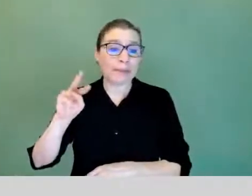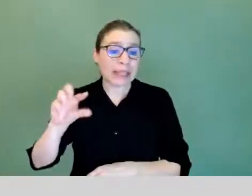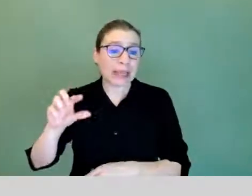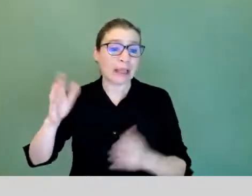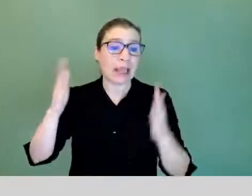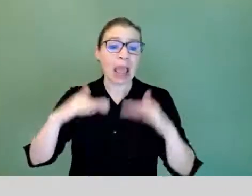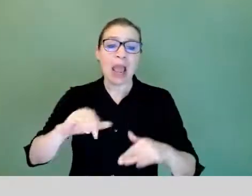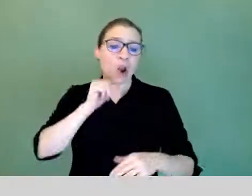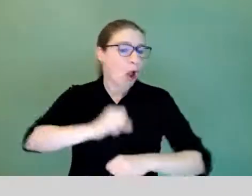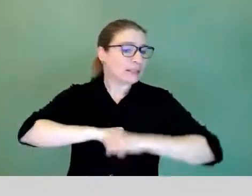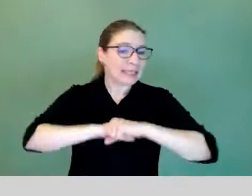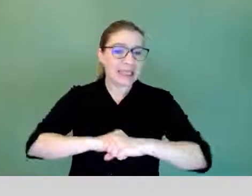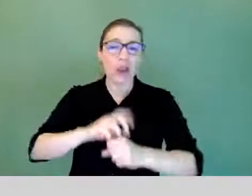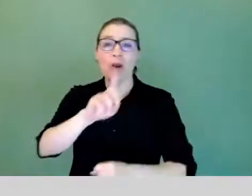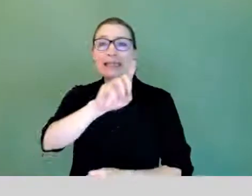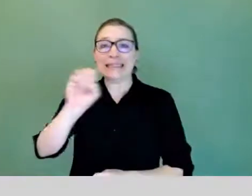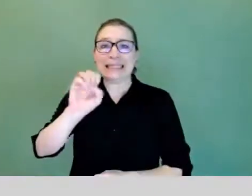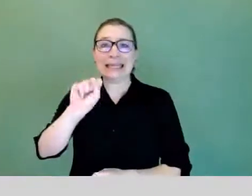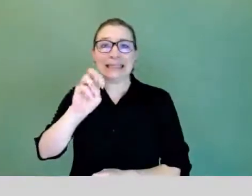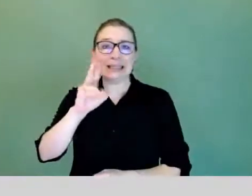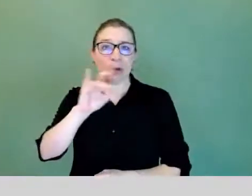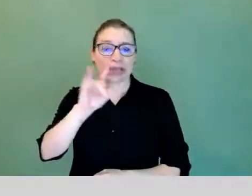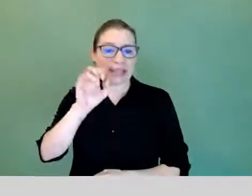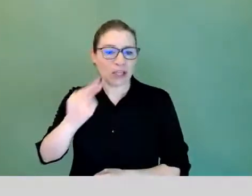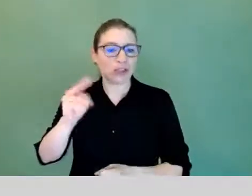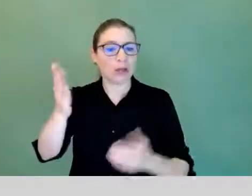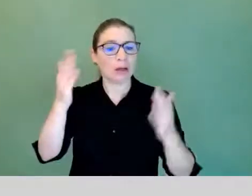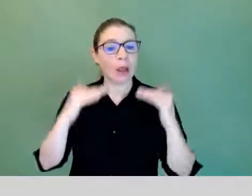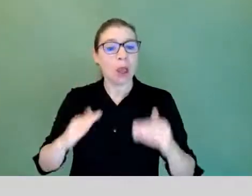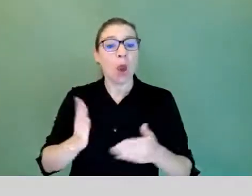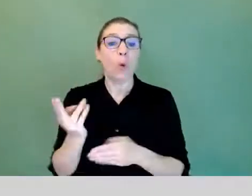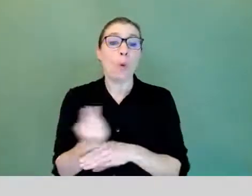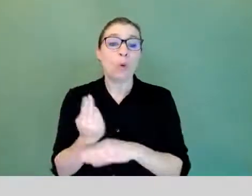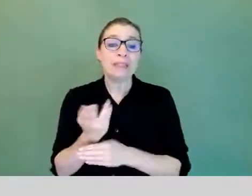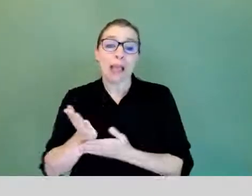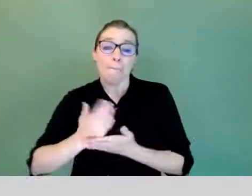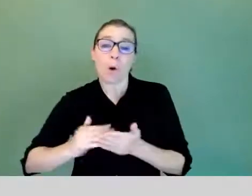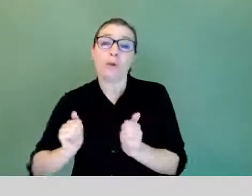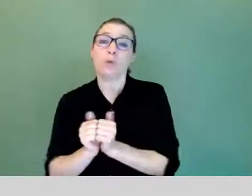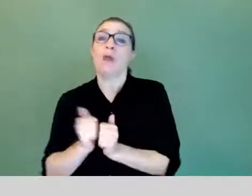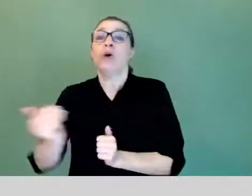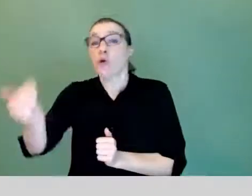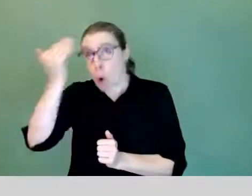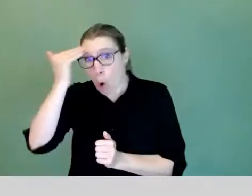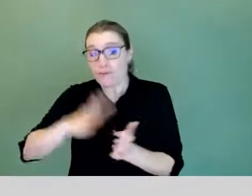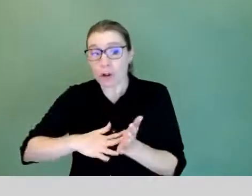using components with known vulnerabilities, insufficient logging and monitoring.